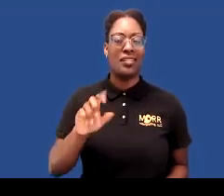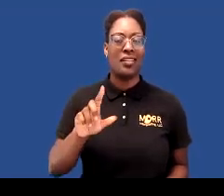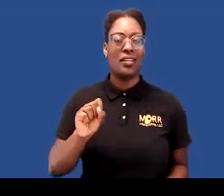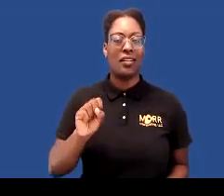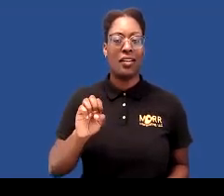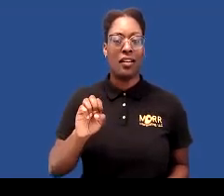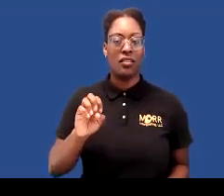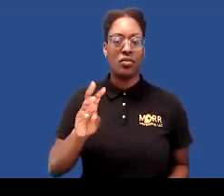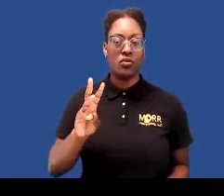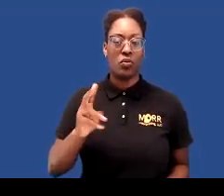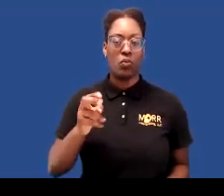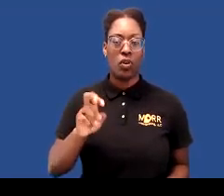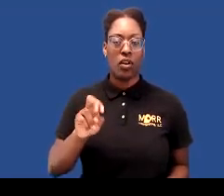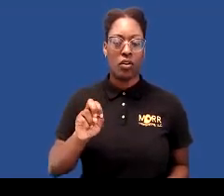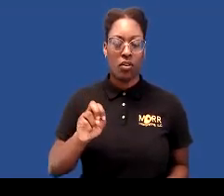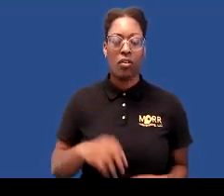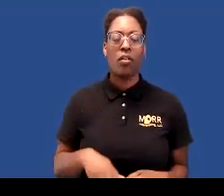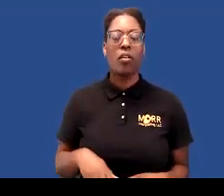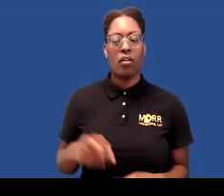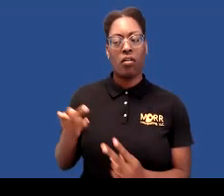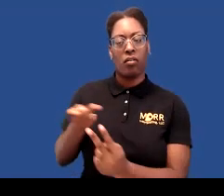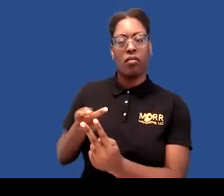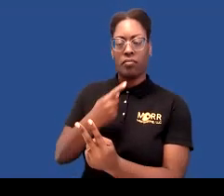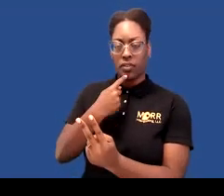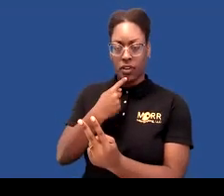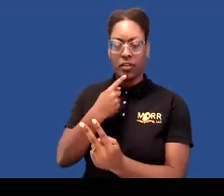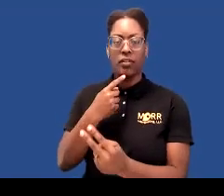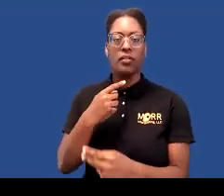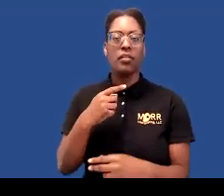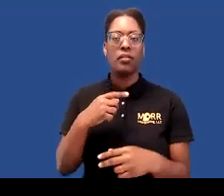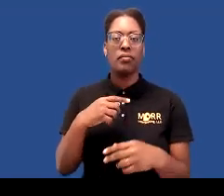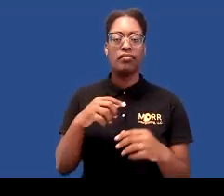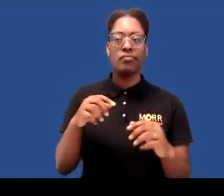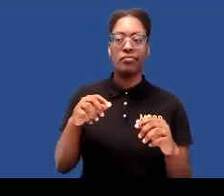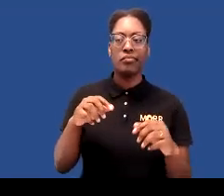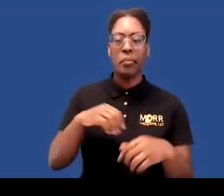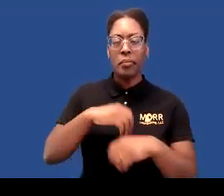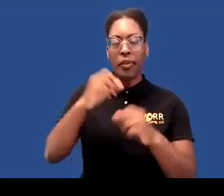this idea of decolonization as being able to imagine an other future,